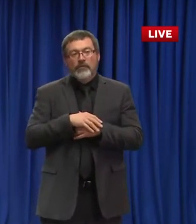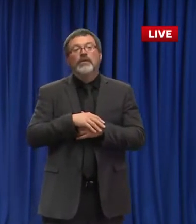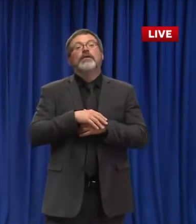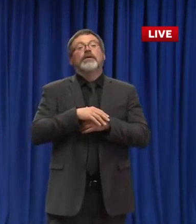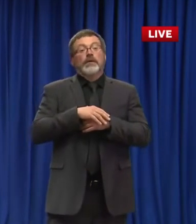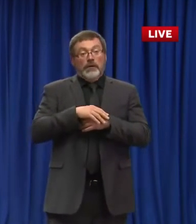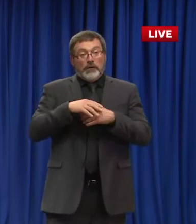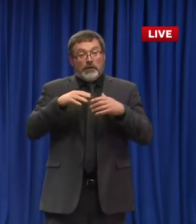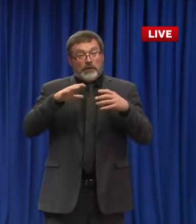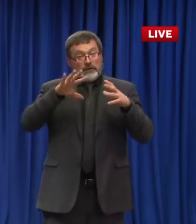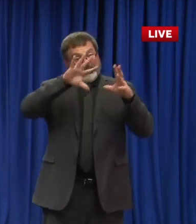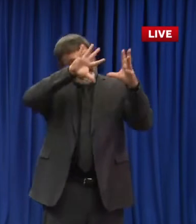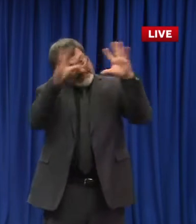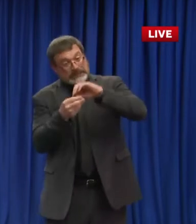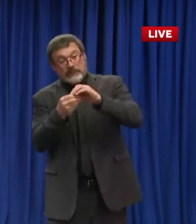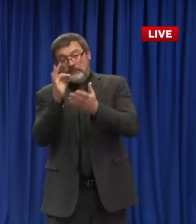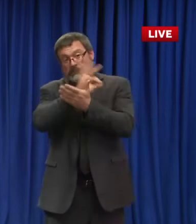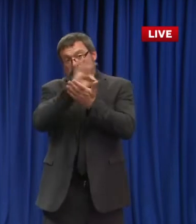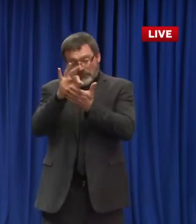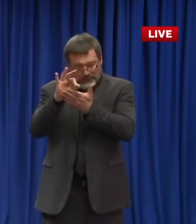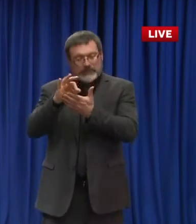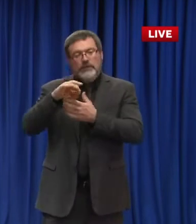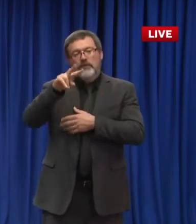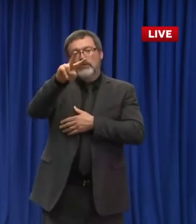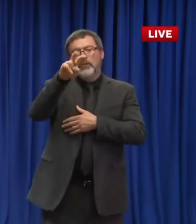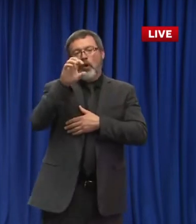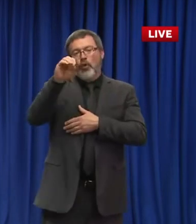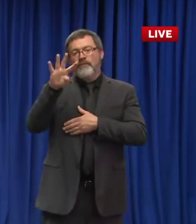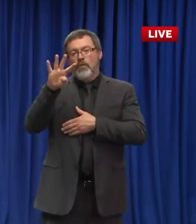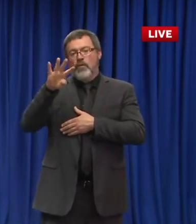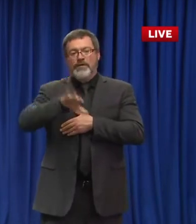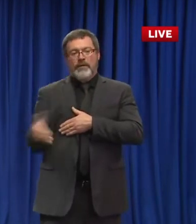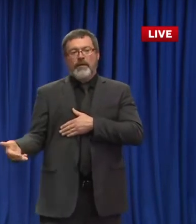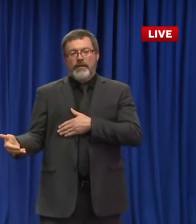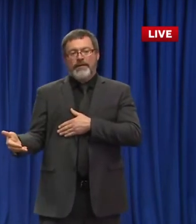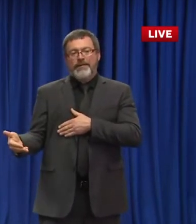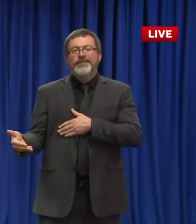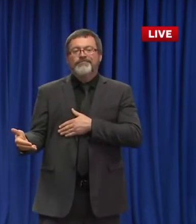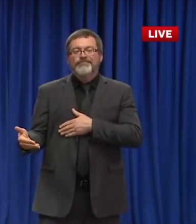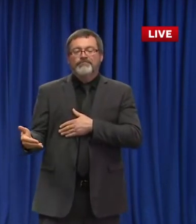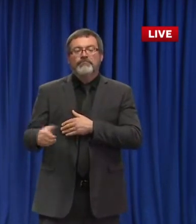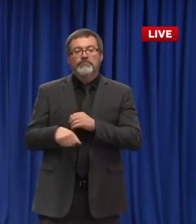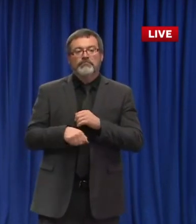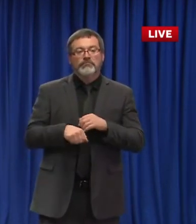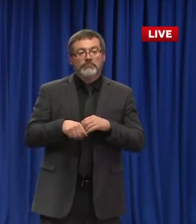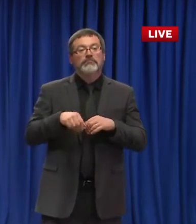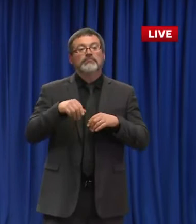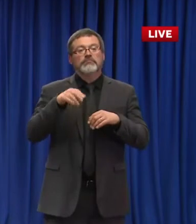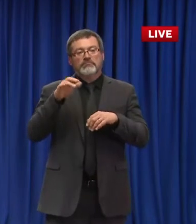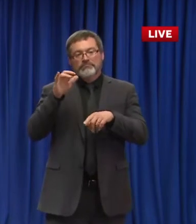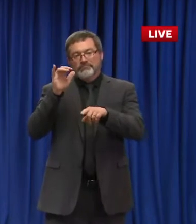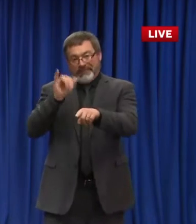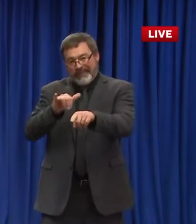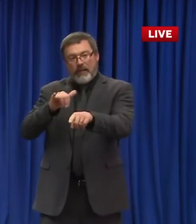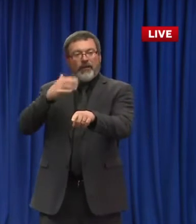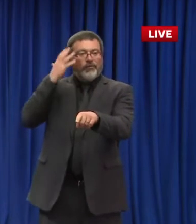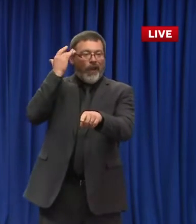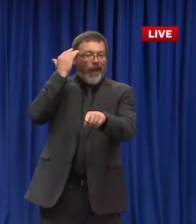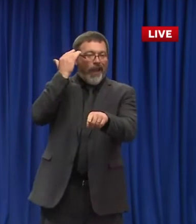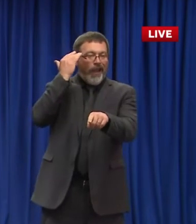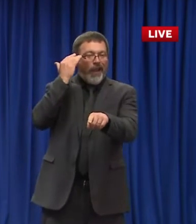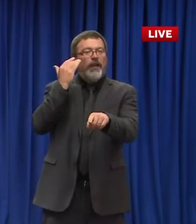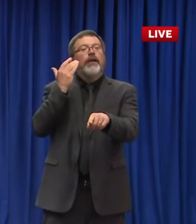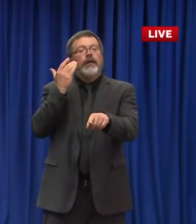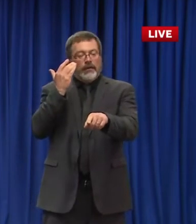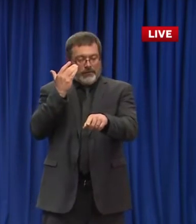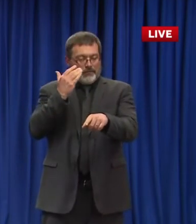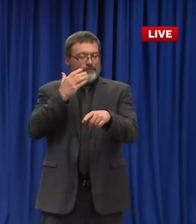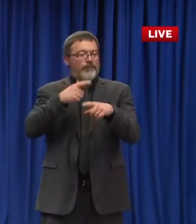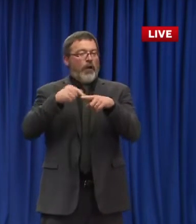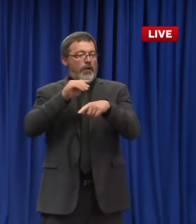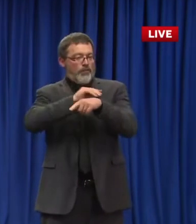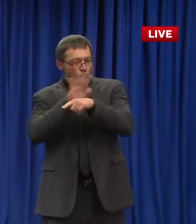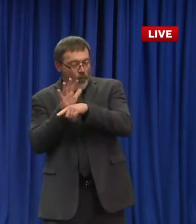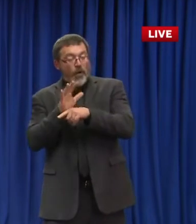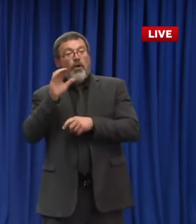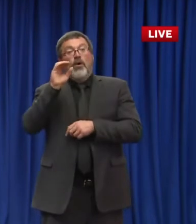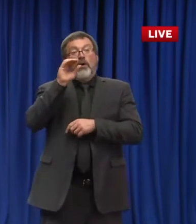I SADLY WHO HAVE DIED FROM COVID-19 BRINGING THE TOTAL TO 204 PEOPLE WHO HAVE DIED FROM COVID-19 DIRECTLY OR BECAUSE OF COMPLICATIONS RELATED TO COVID-19 FOR OUT OF THESE FIVE